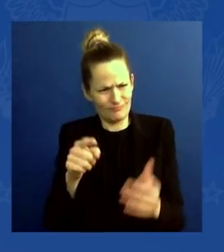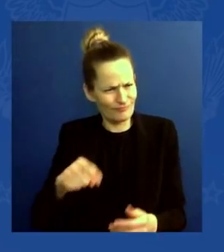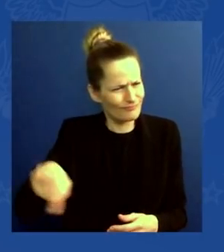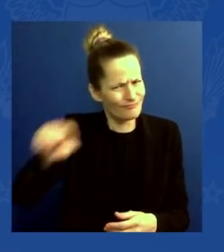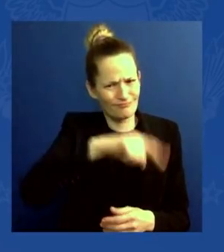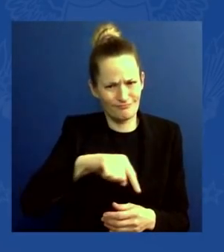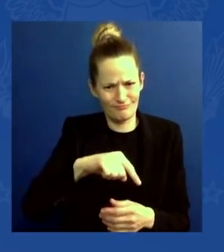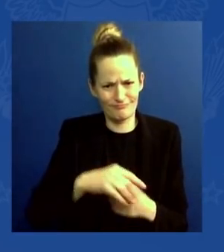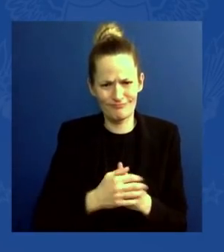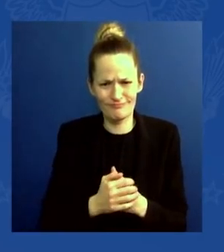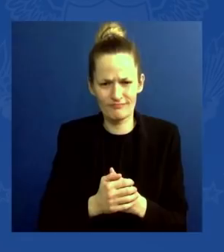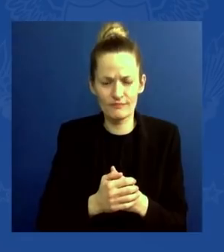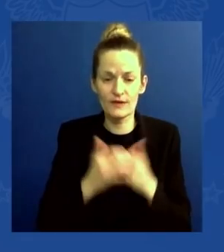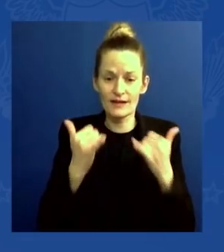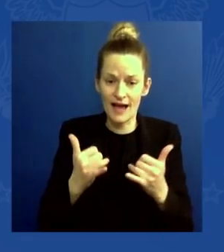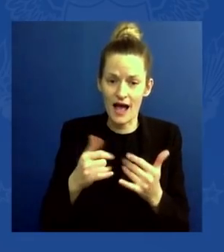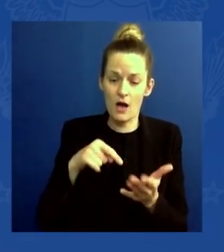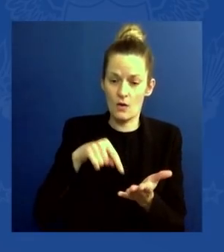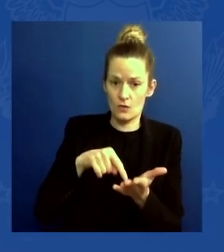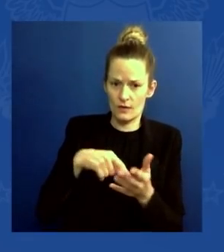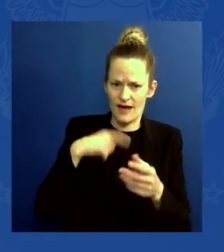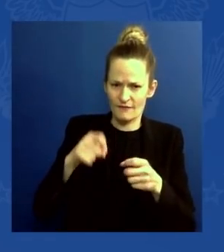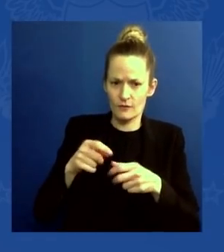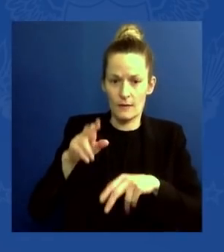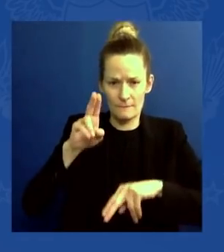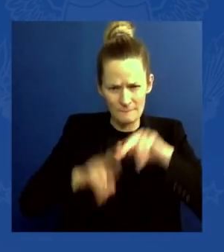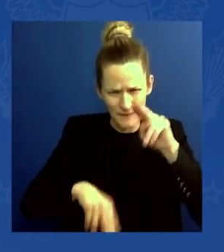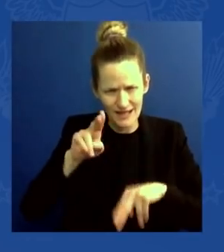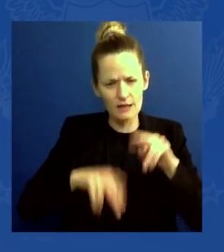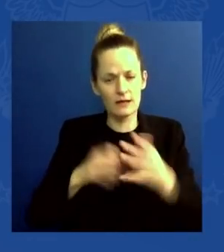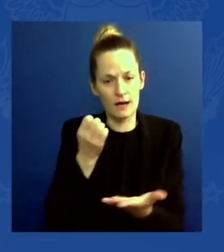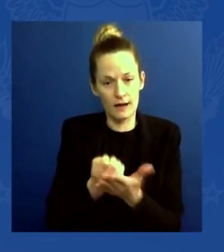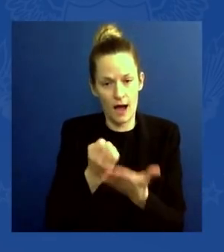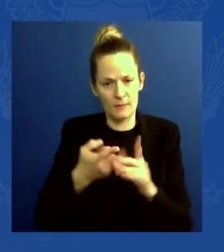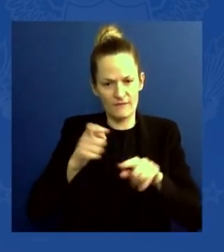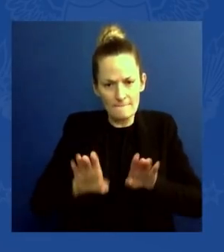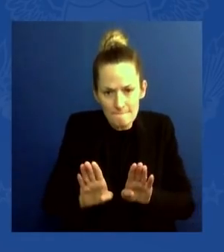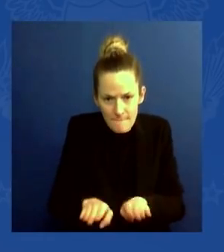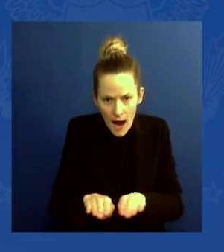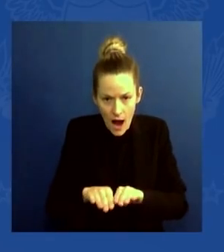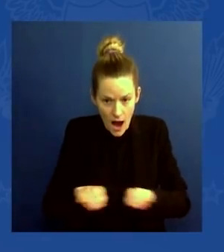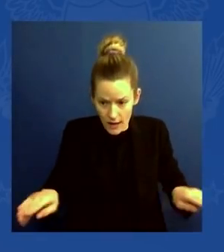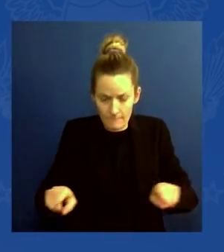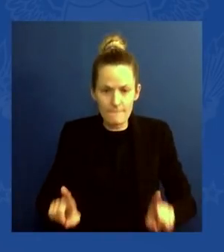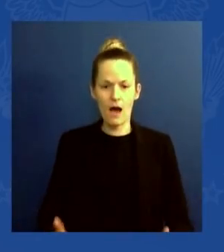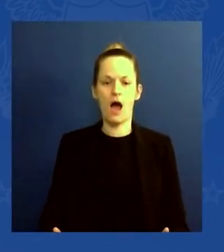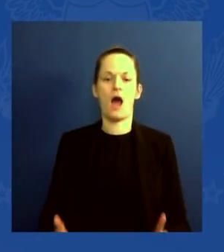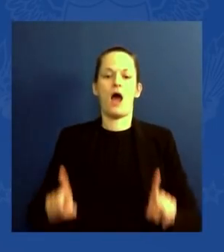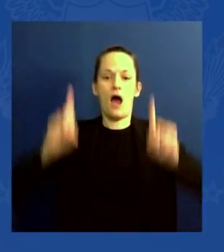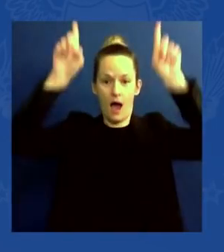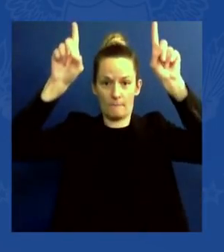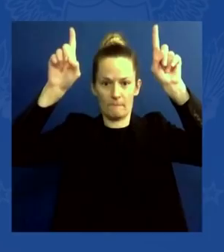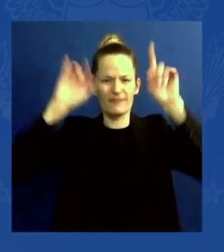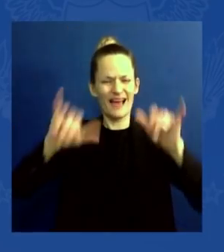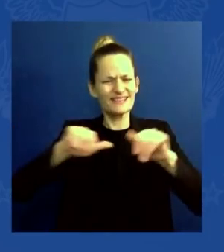Well, folks, that hadn't been the case. I'm so tired about trickle-down economic theory that I'm trickled out.